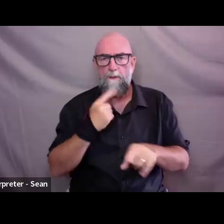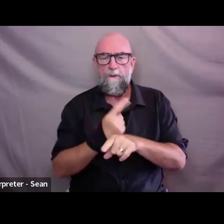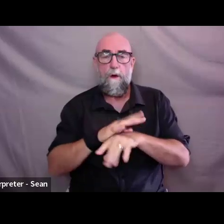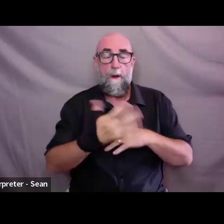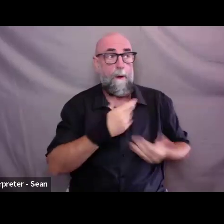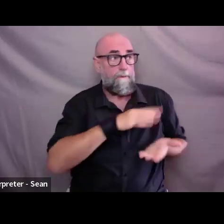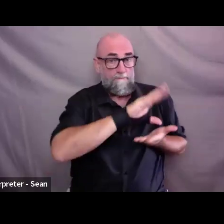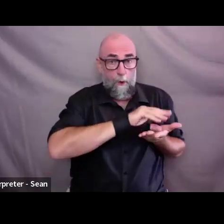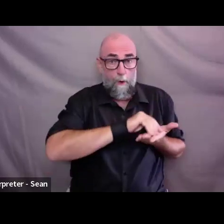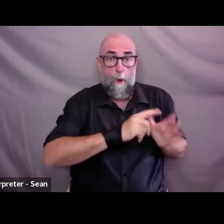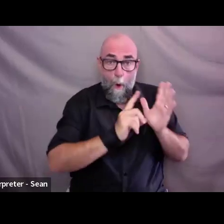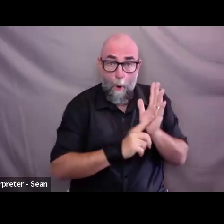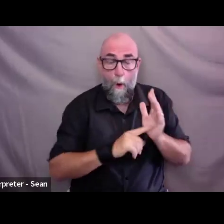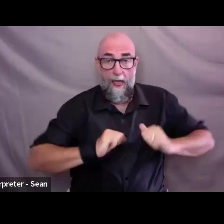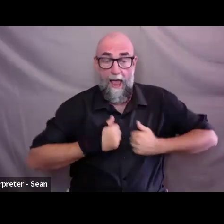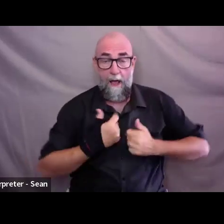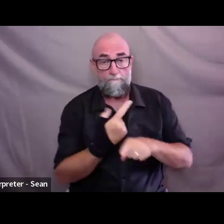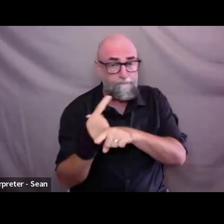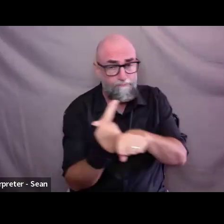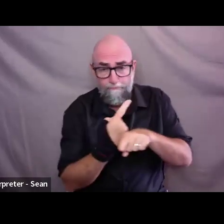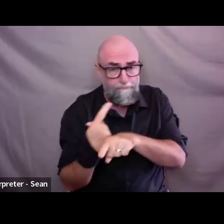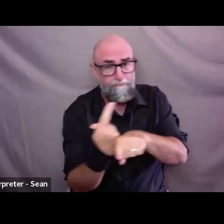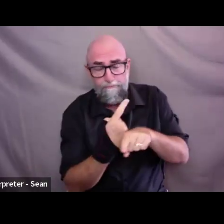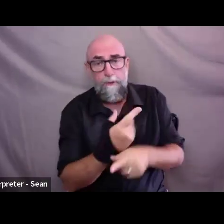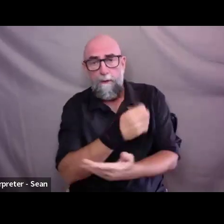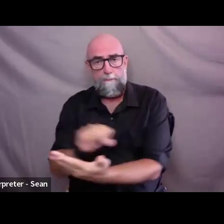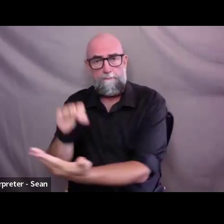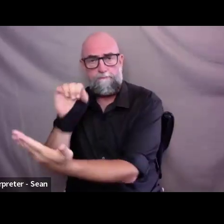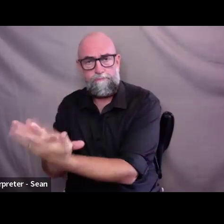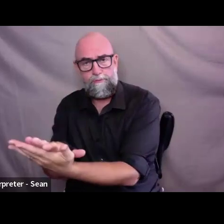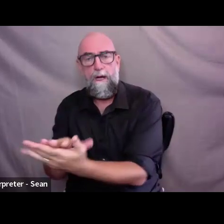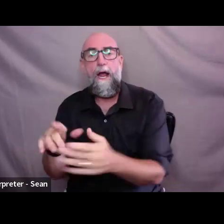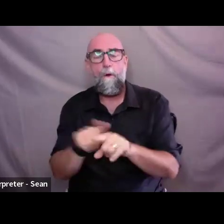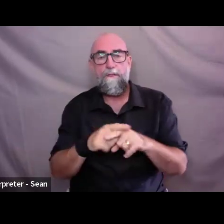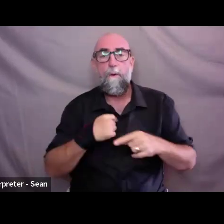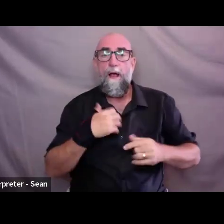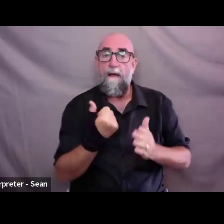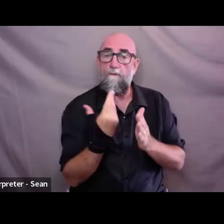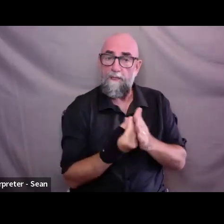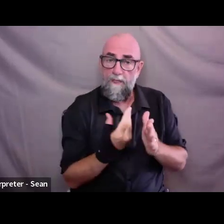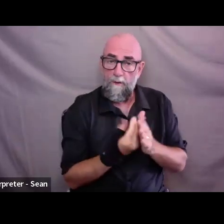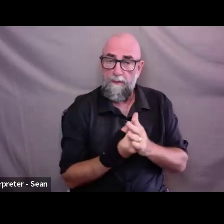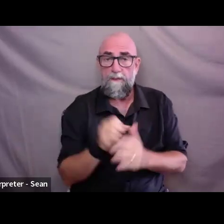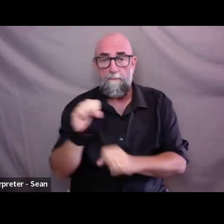in this series as well as the newly developed resources including template, policies and case studies to support good governance along